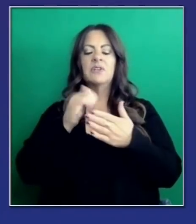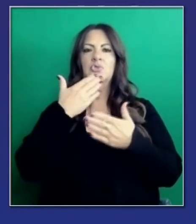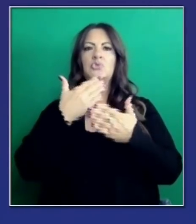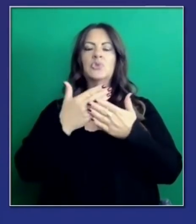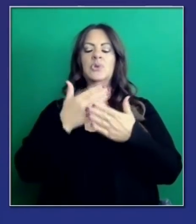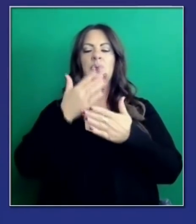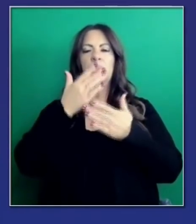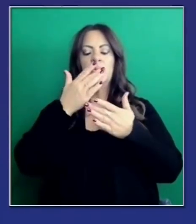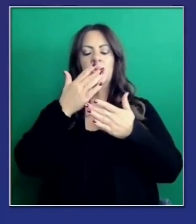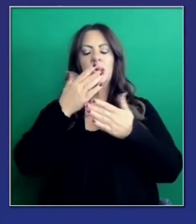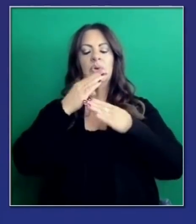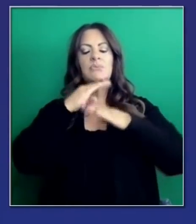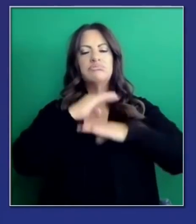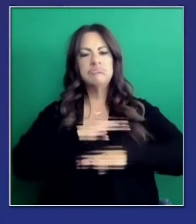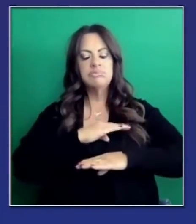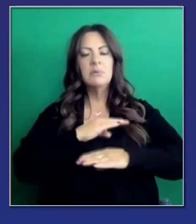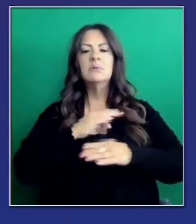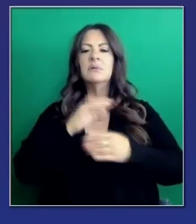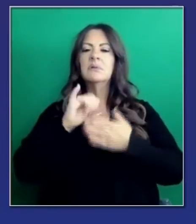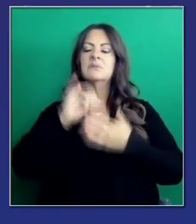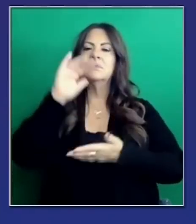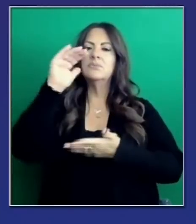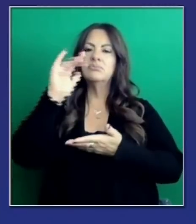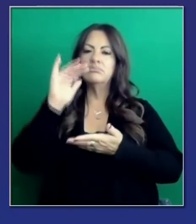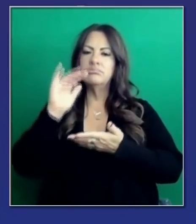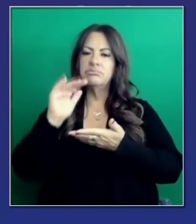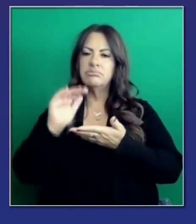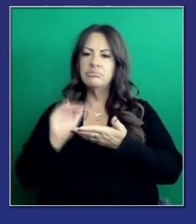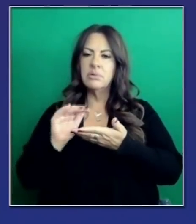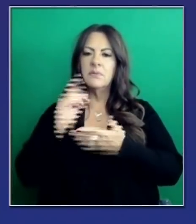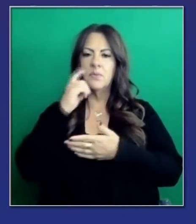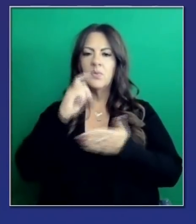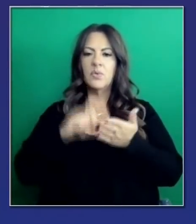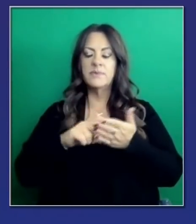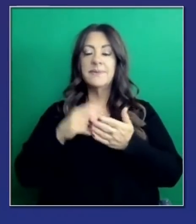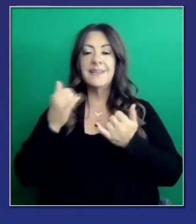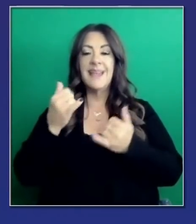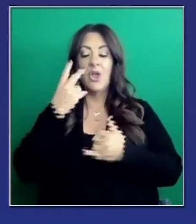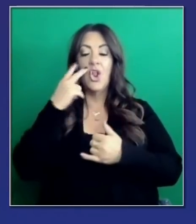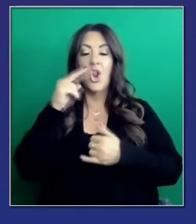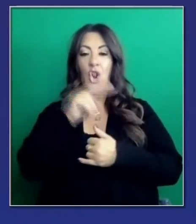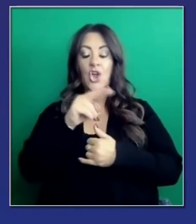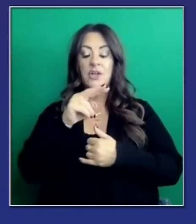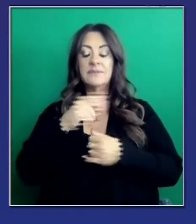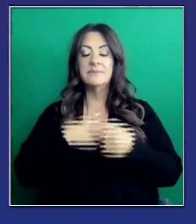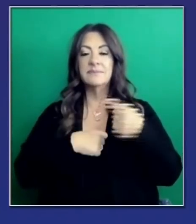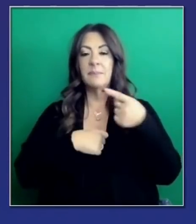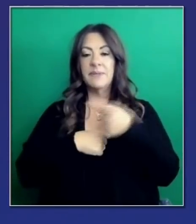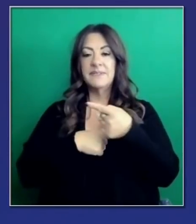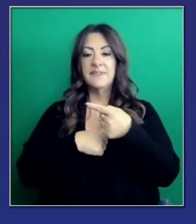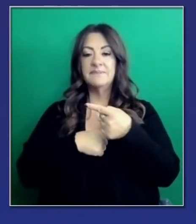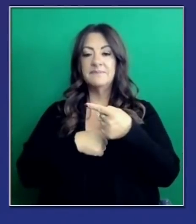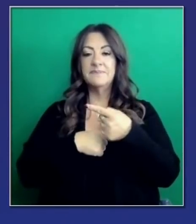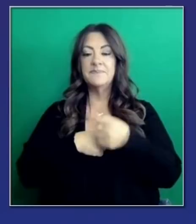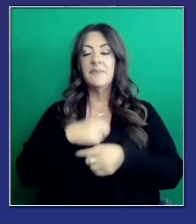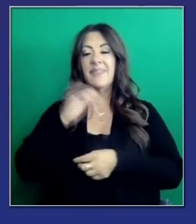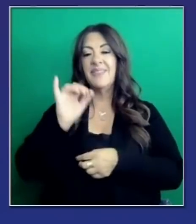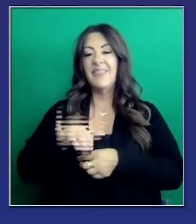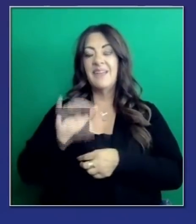THAT 27,000 BASED UPON THE 400+ THOUSAND TOTAL TESTS, NOT SURPRISINGLY. THE ENCOURAGING SIGN IS THE